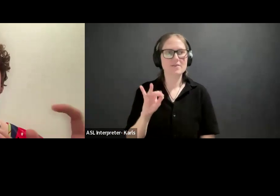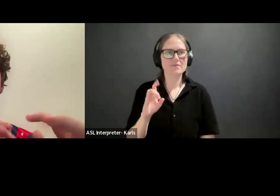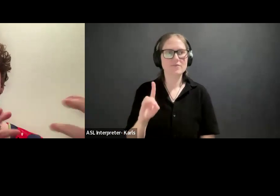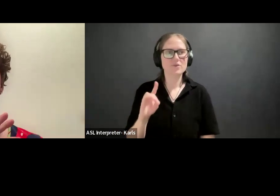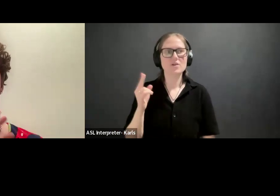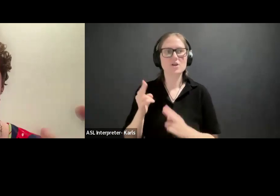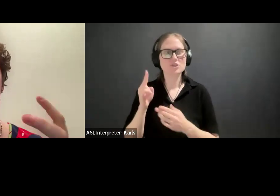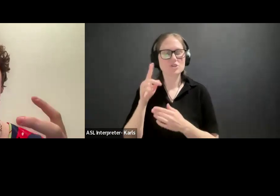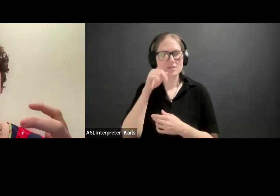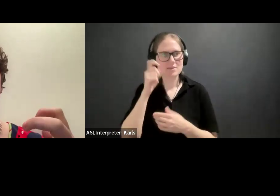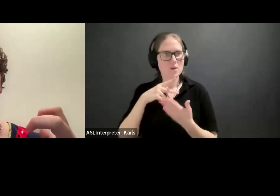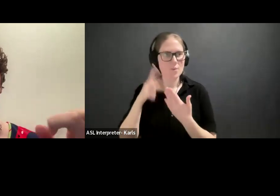kind of archival, um…